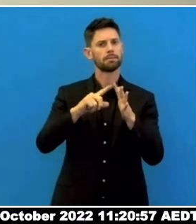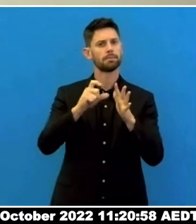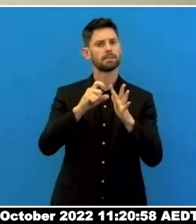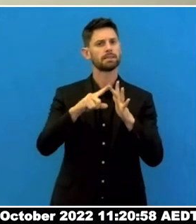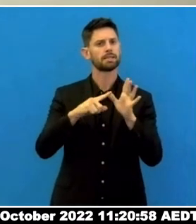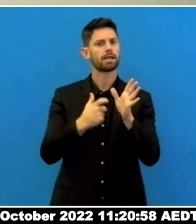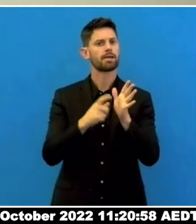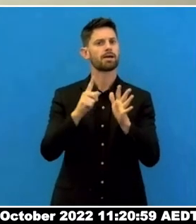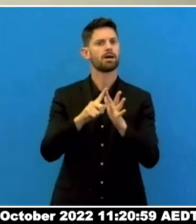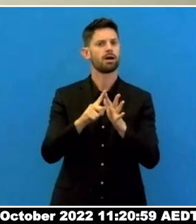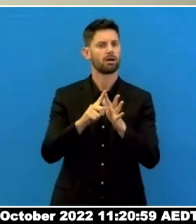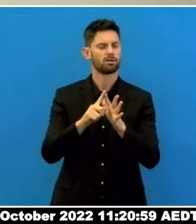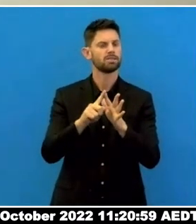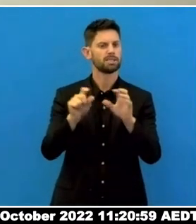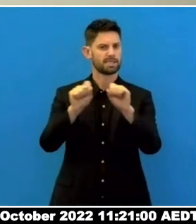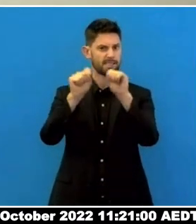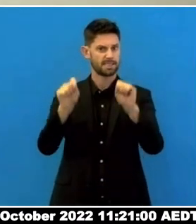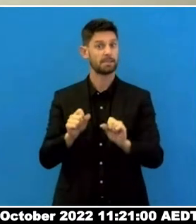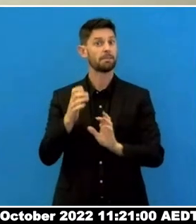However, I have to pay for the medicine myself.